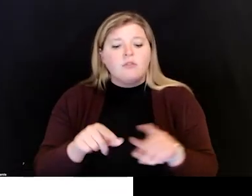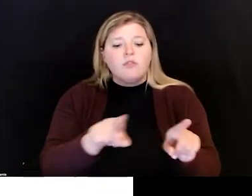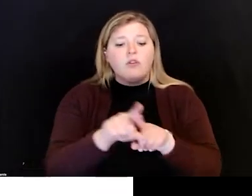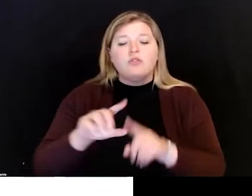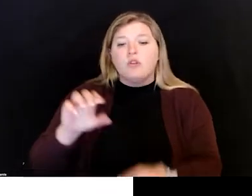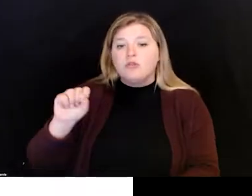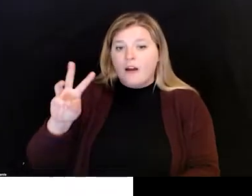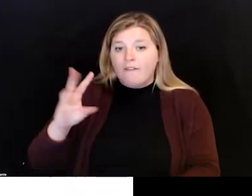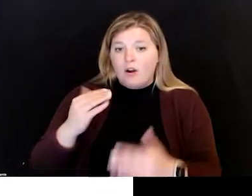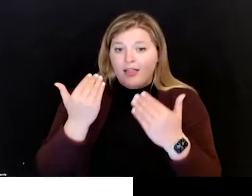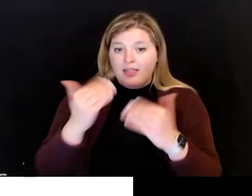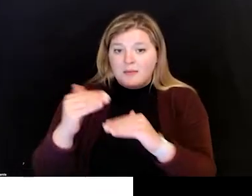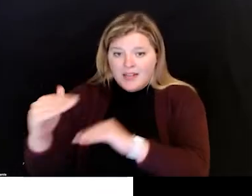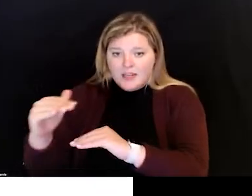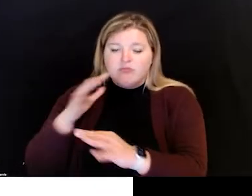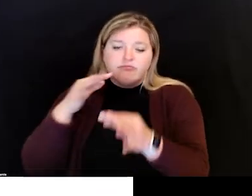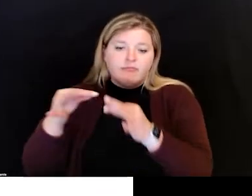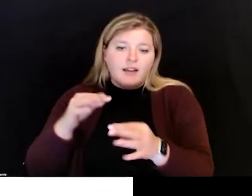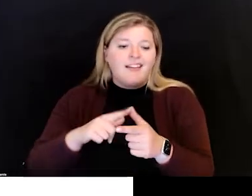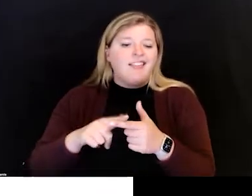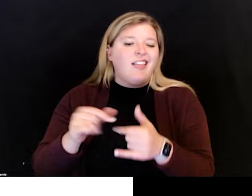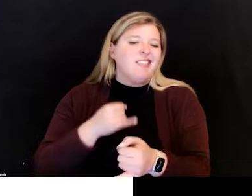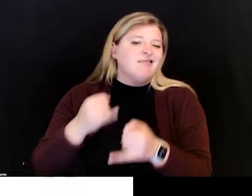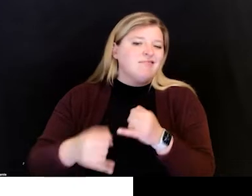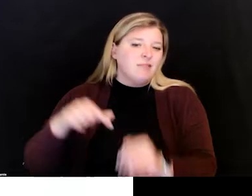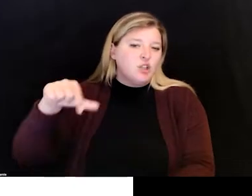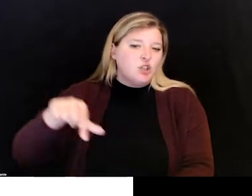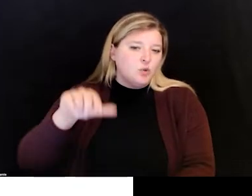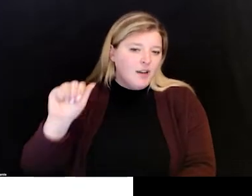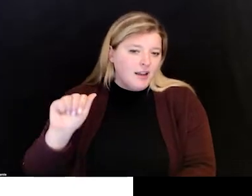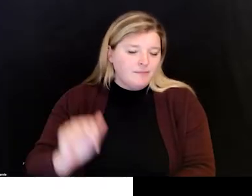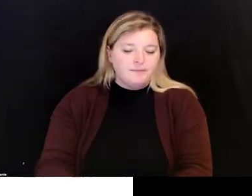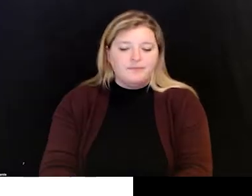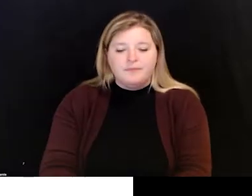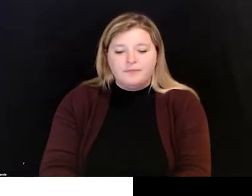and we will be closing with a Q&A. Next.